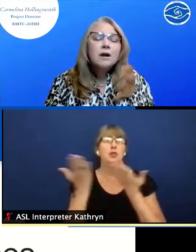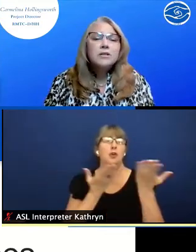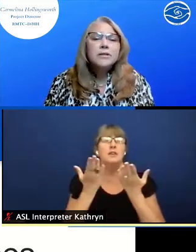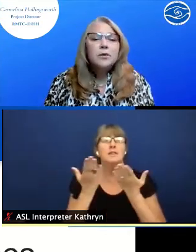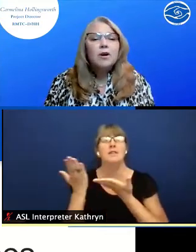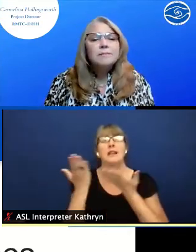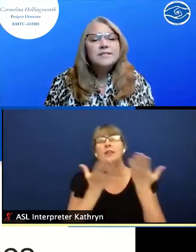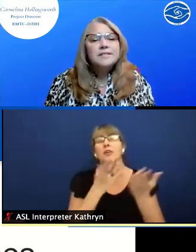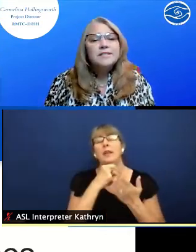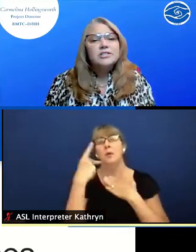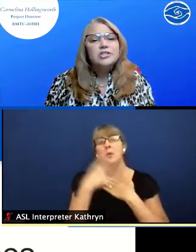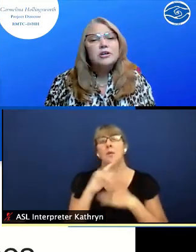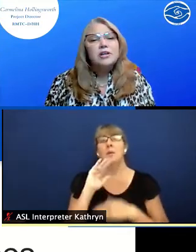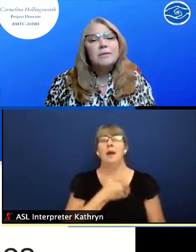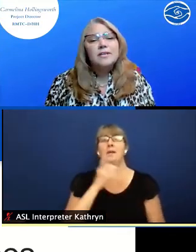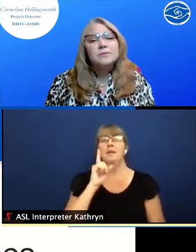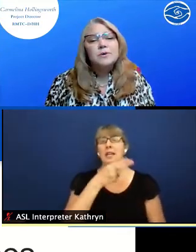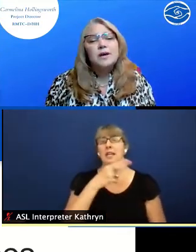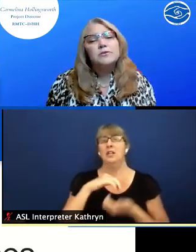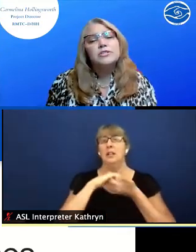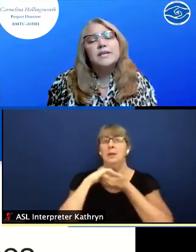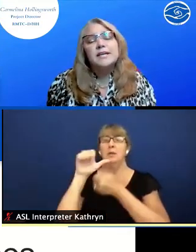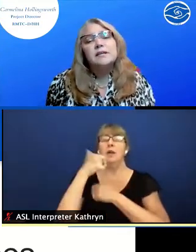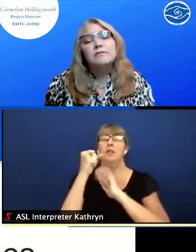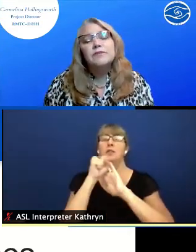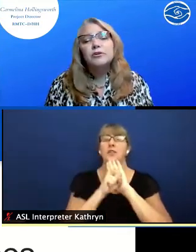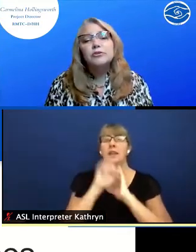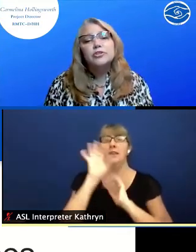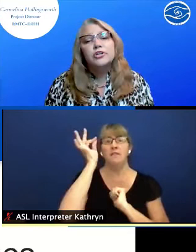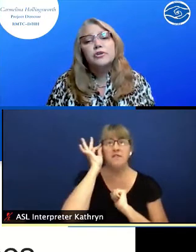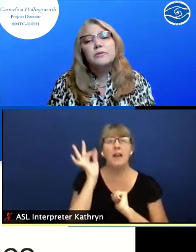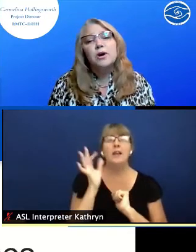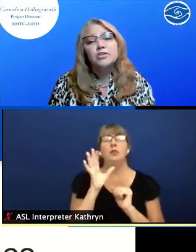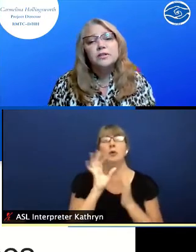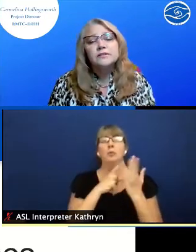So RMTC-D/HH collaborates with other state and federal discretionary projects as